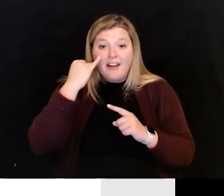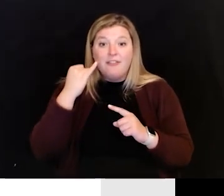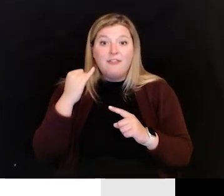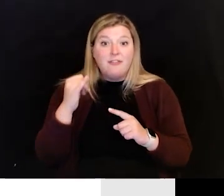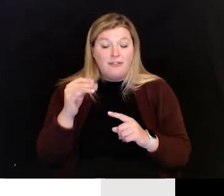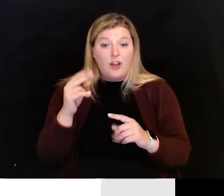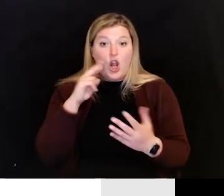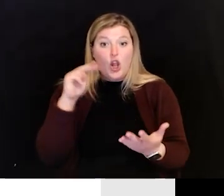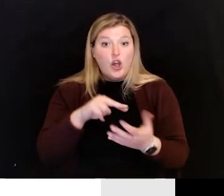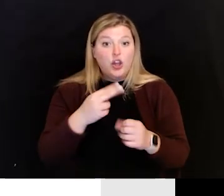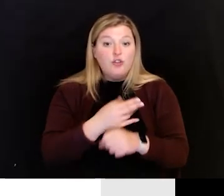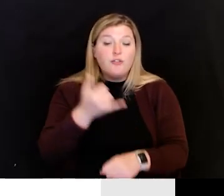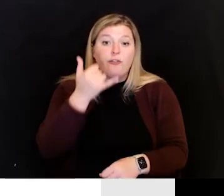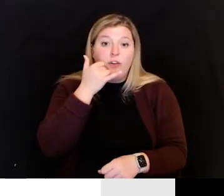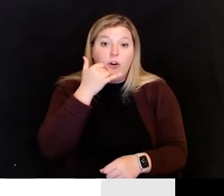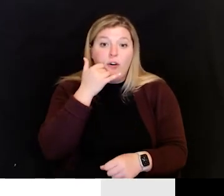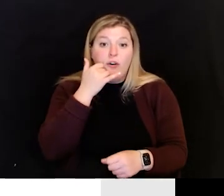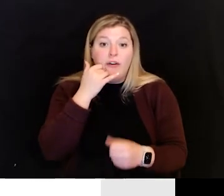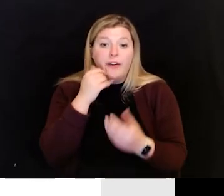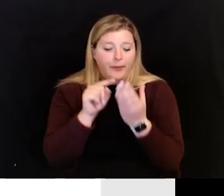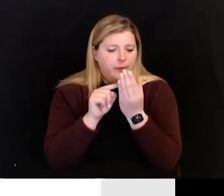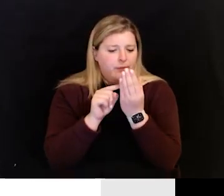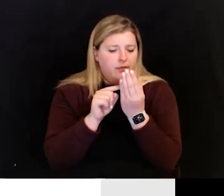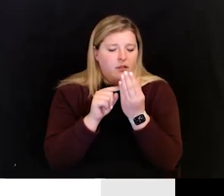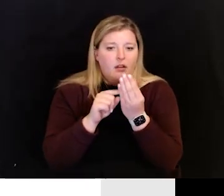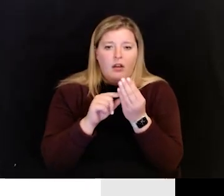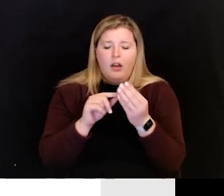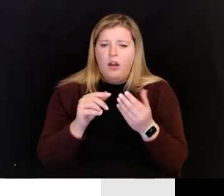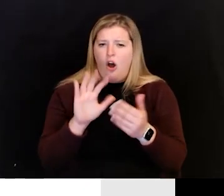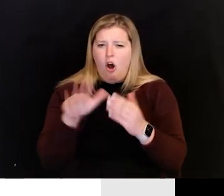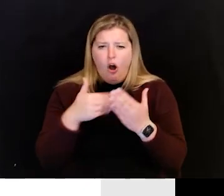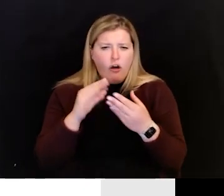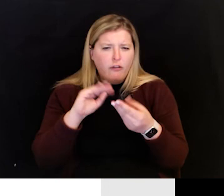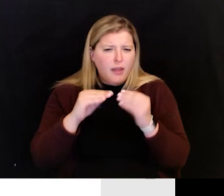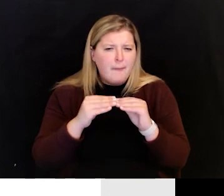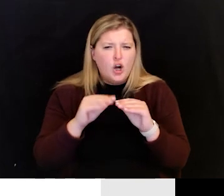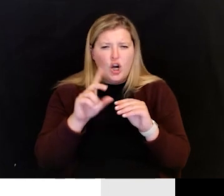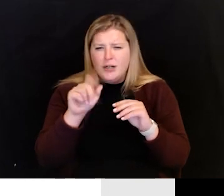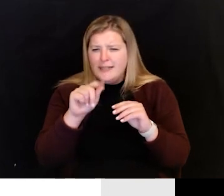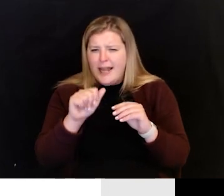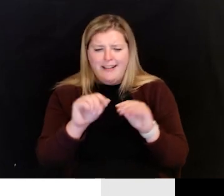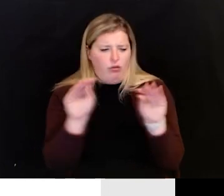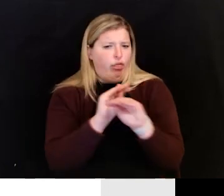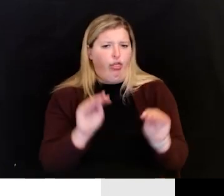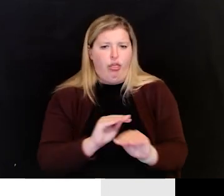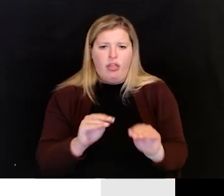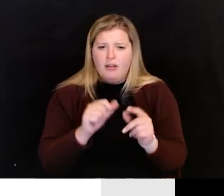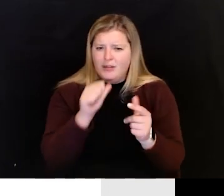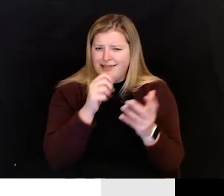they were just getting all rearranged and they did not line up and it just did not make any sense.